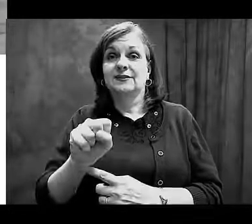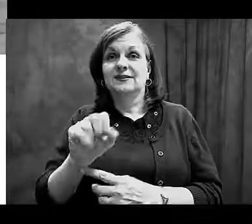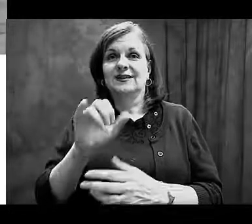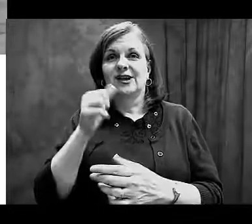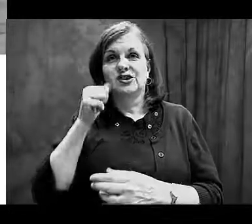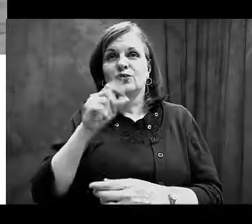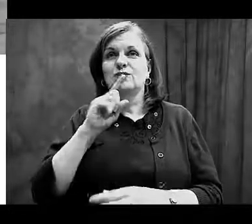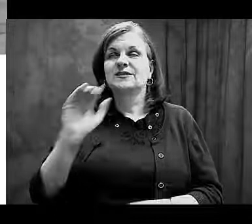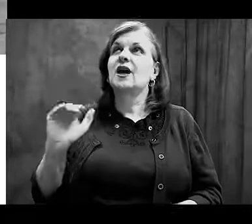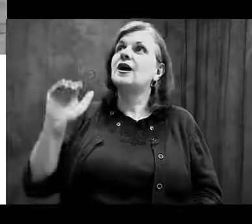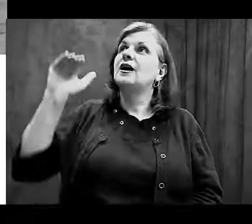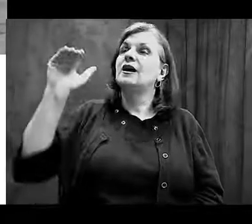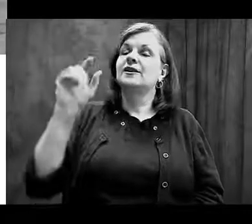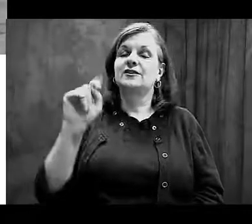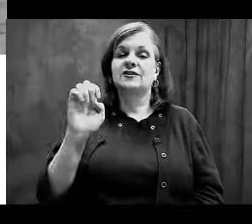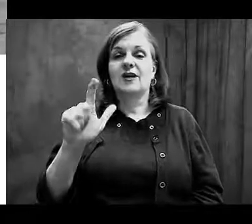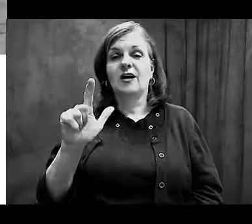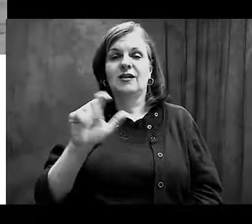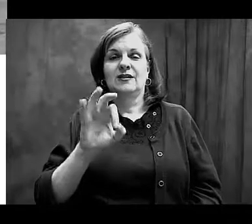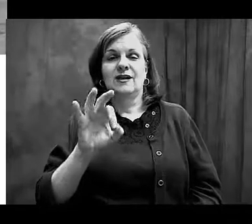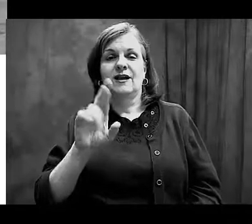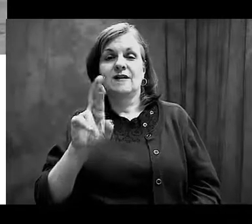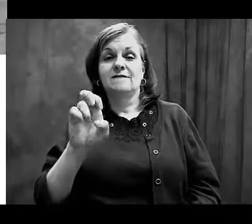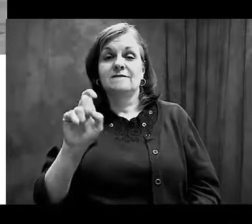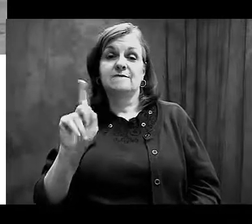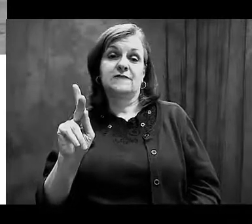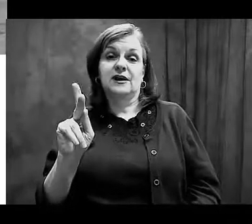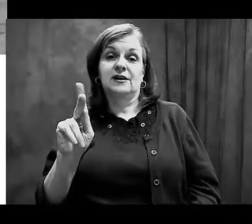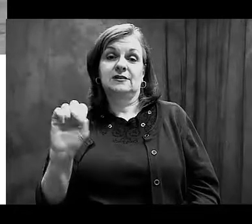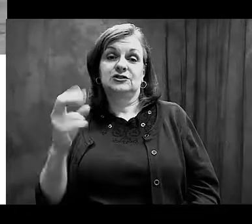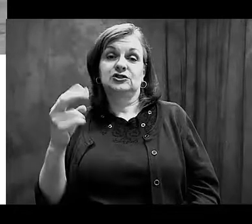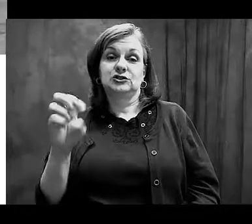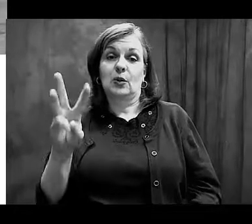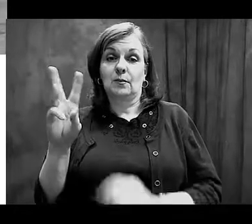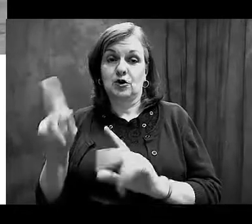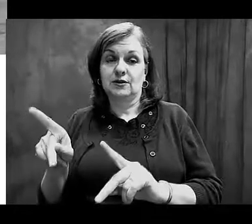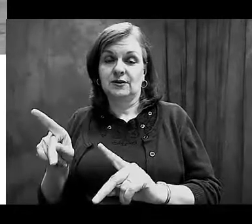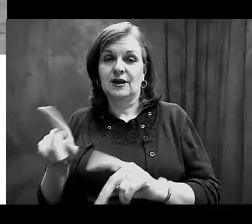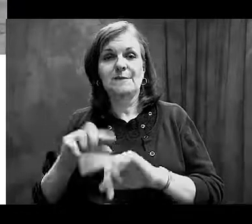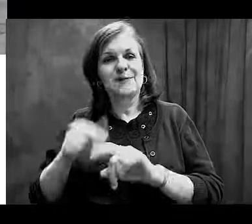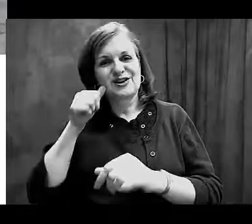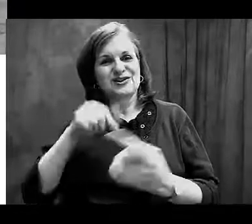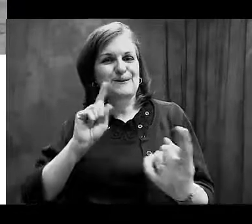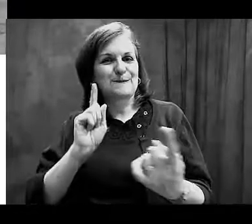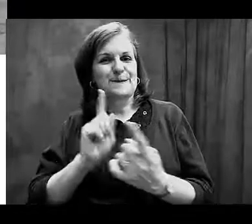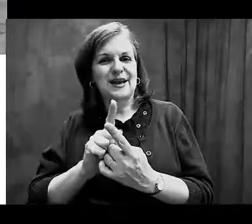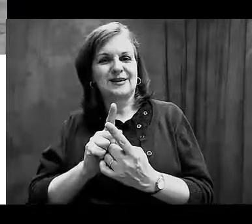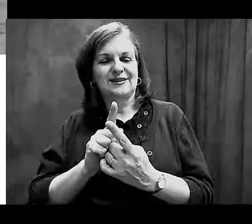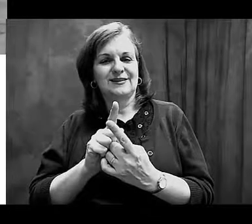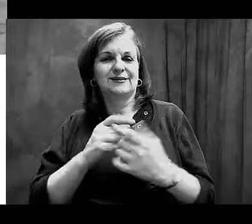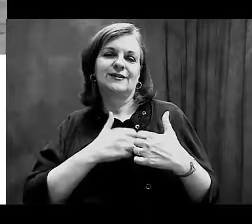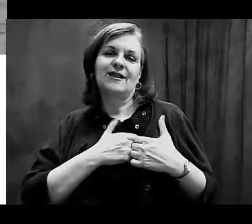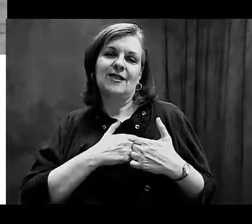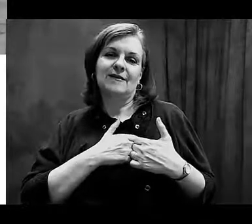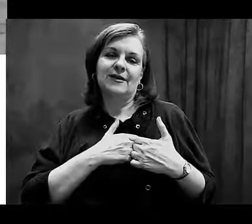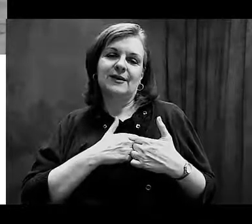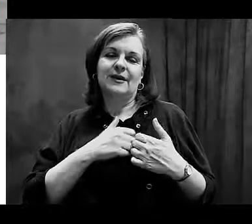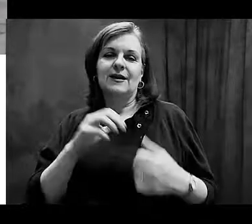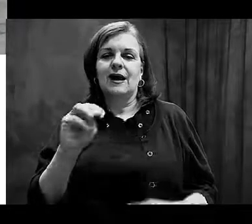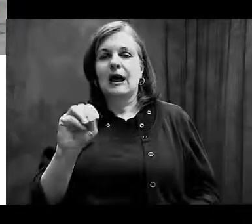as a tall freak show sort of individual -- but at the circus she meant the love of her life Martin